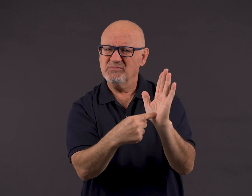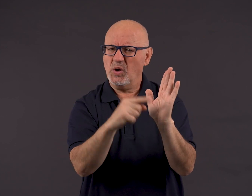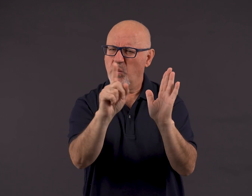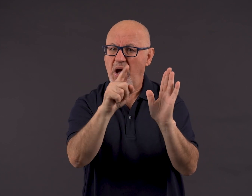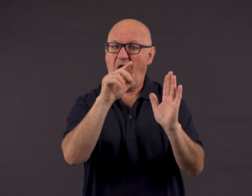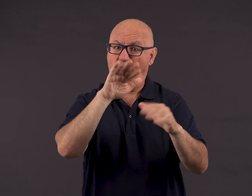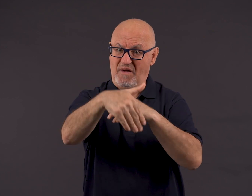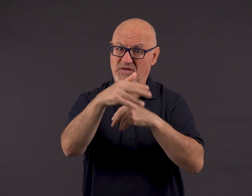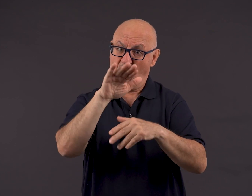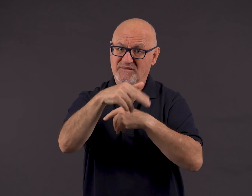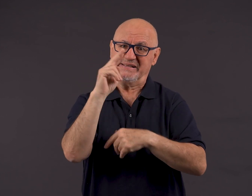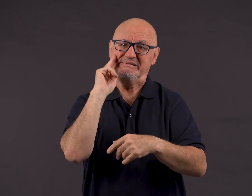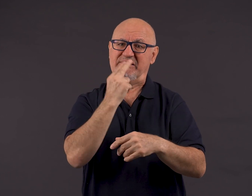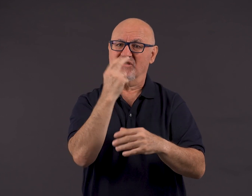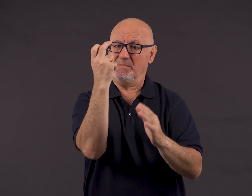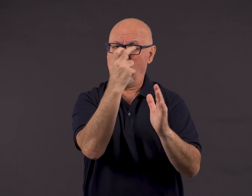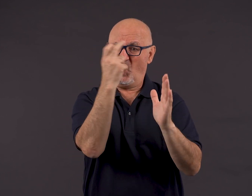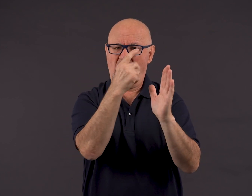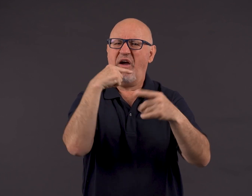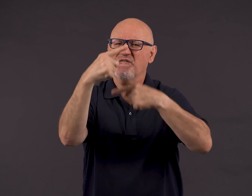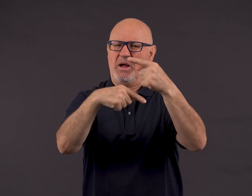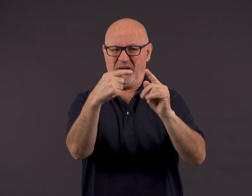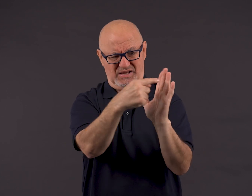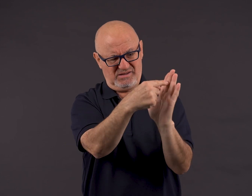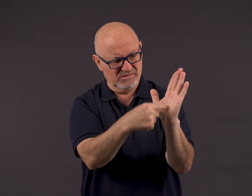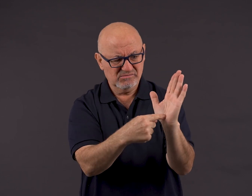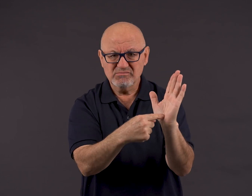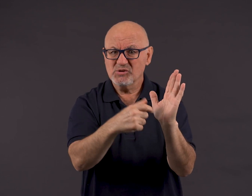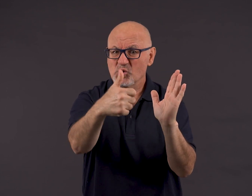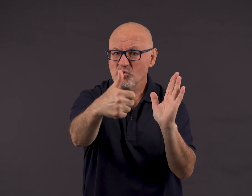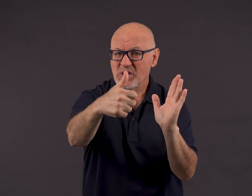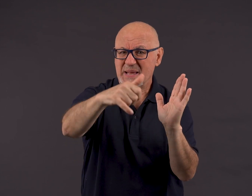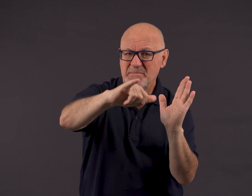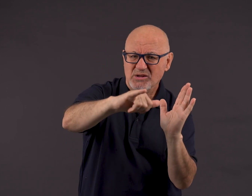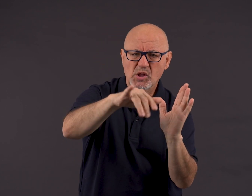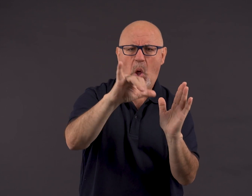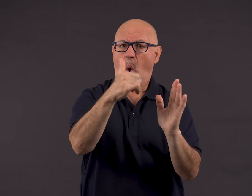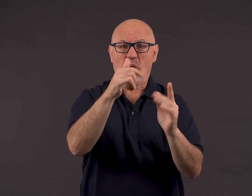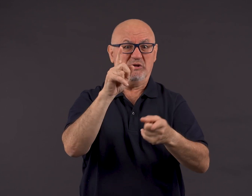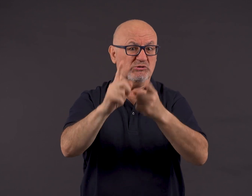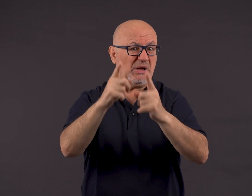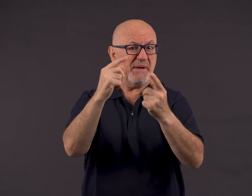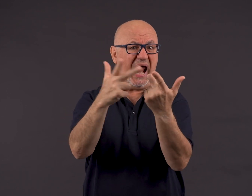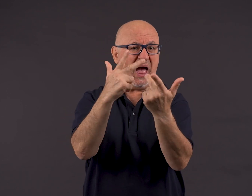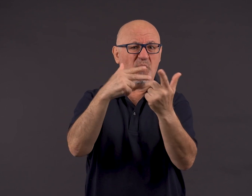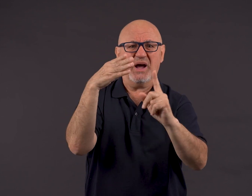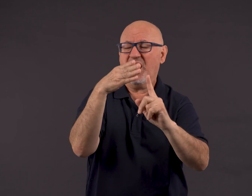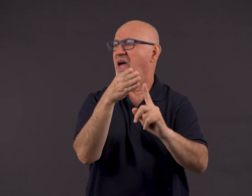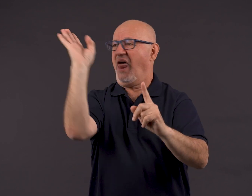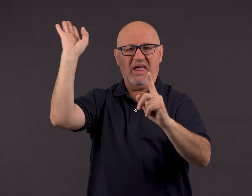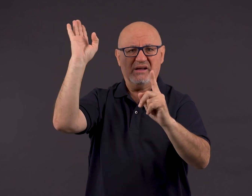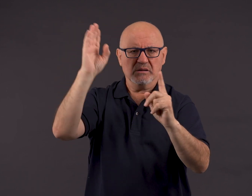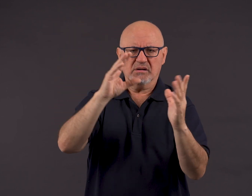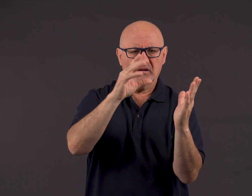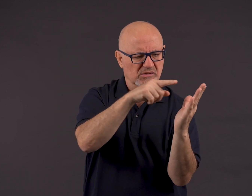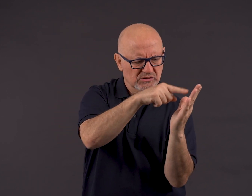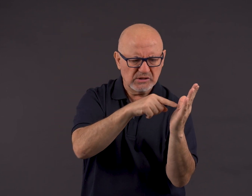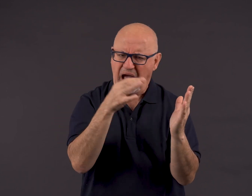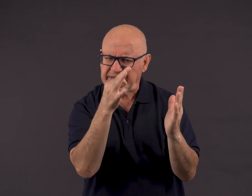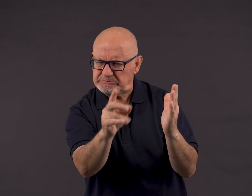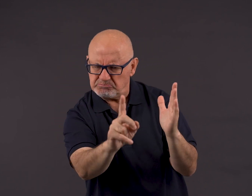make sure it's accurate. Or, they might ask about other topics and get feedback about